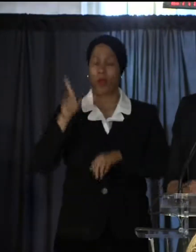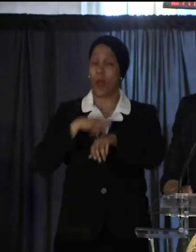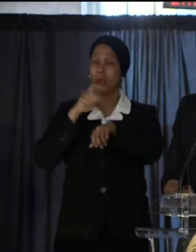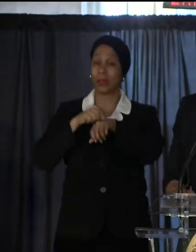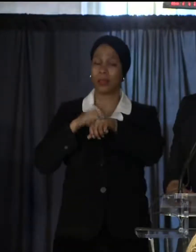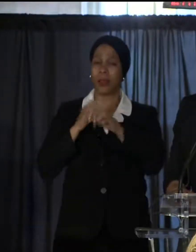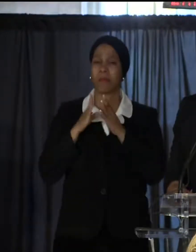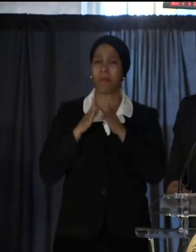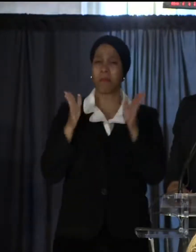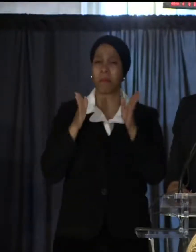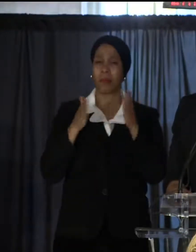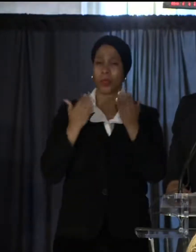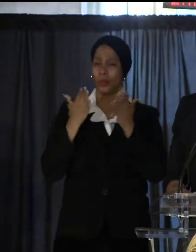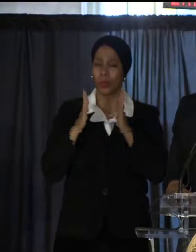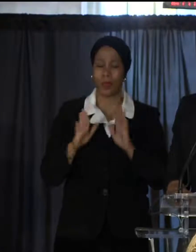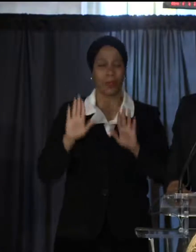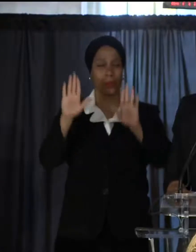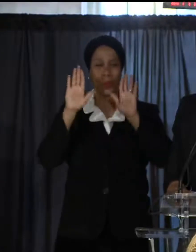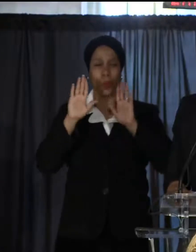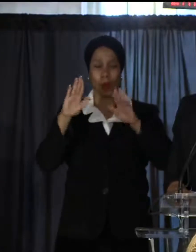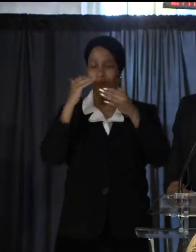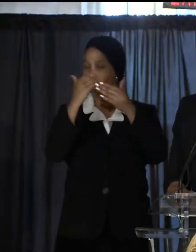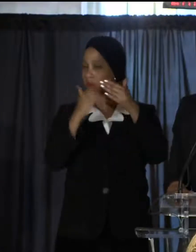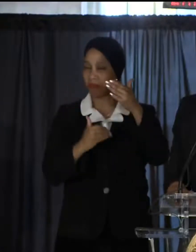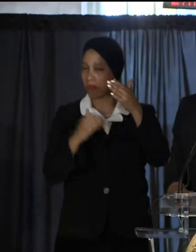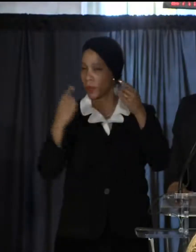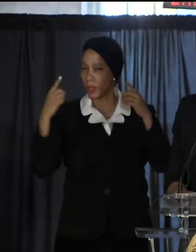HE HAS A GREAT RECORD OF SUCCESS.